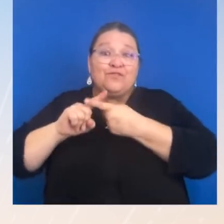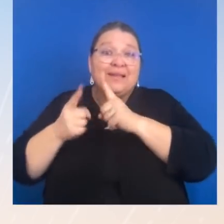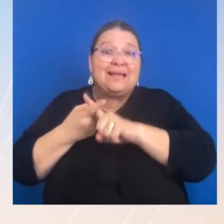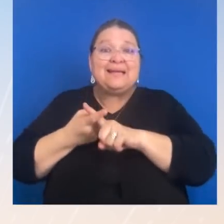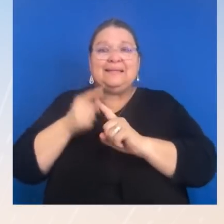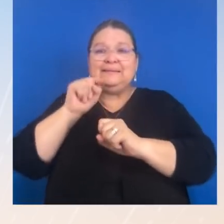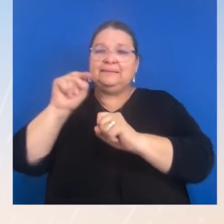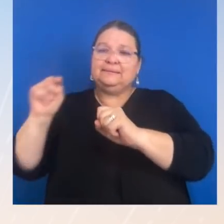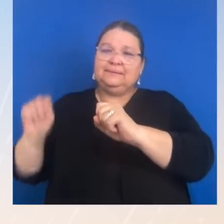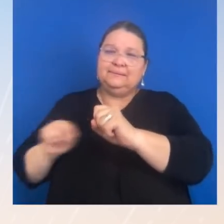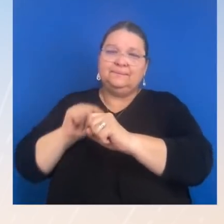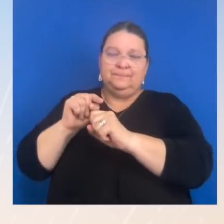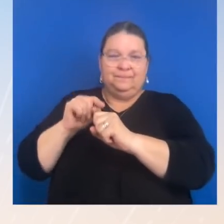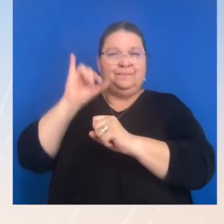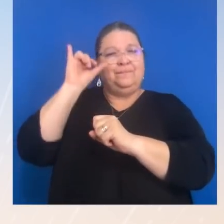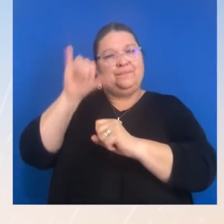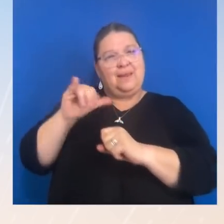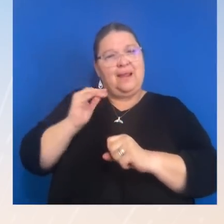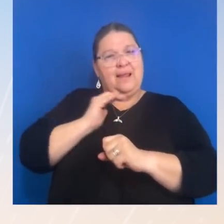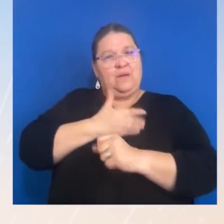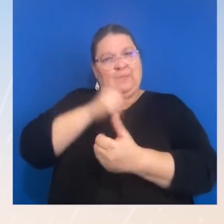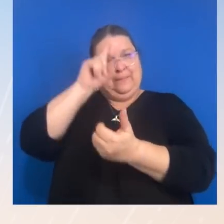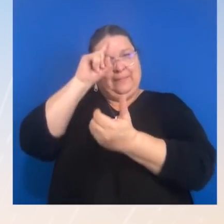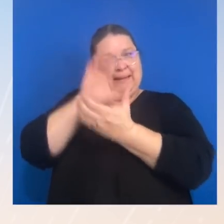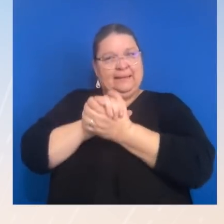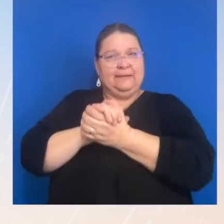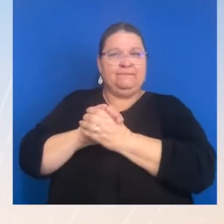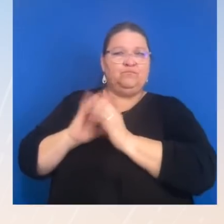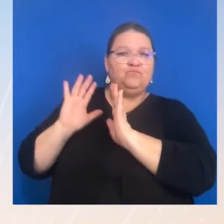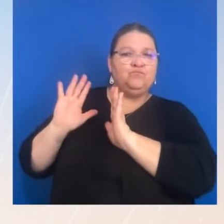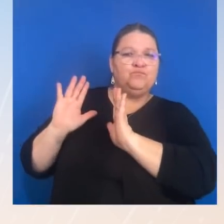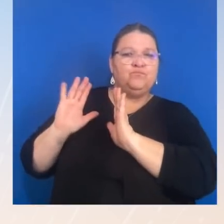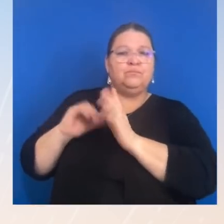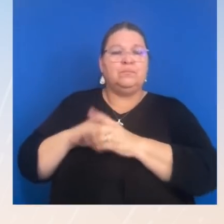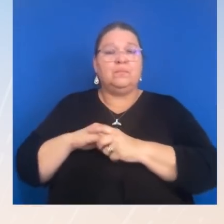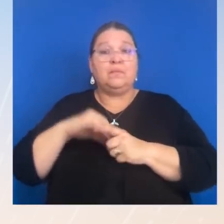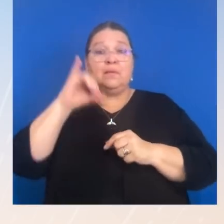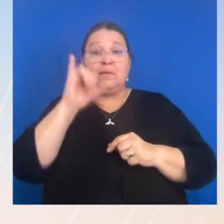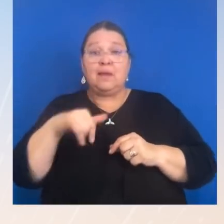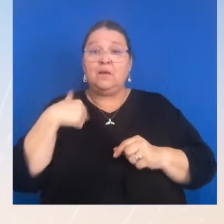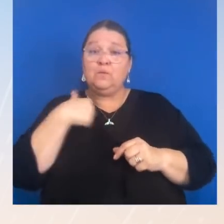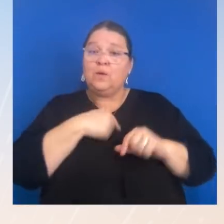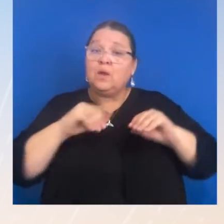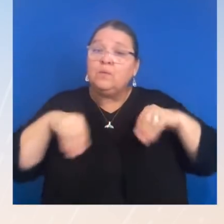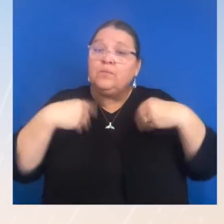That is why we are continuing to provide humanitarian assistance to neighboring countries who are providing --